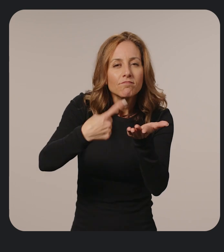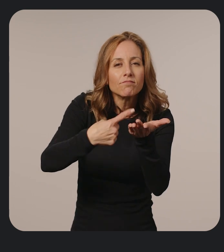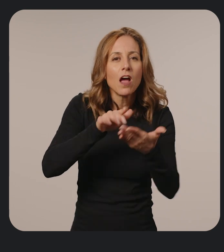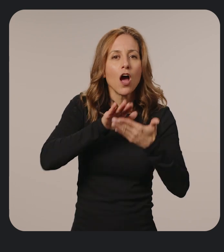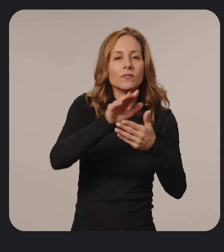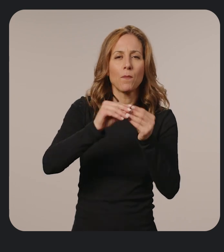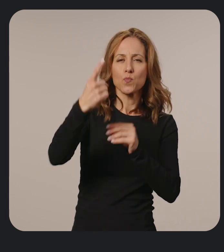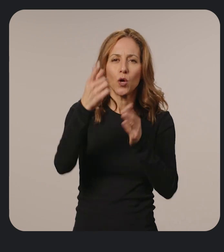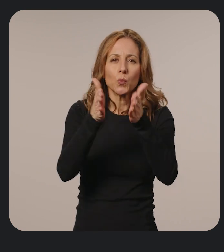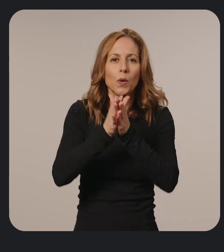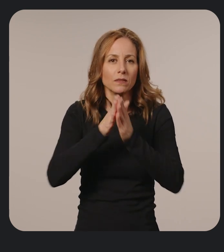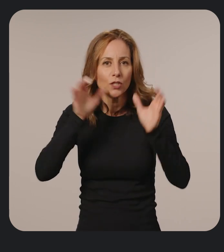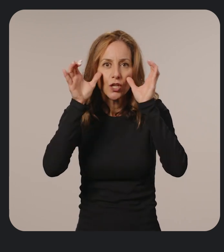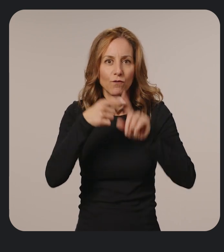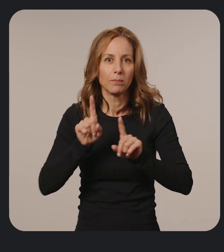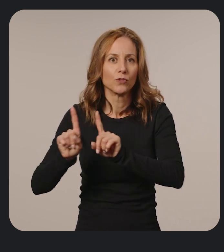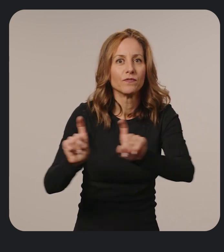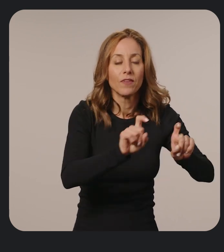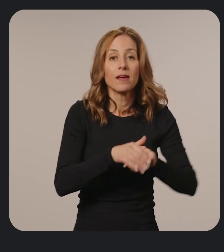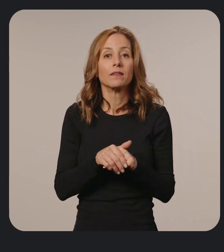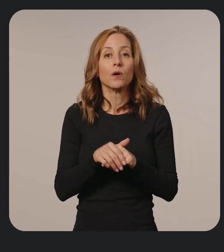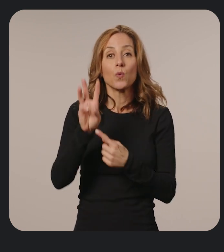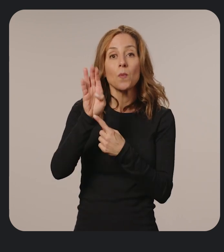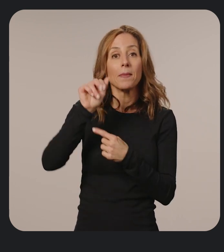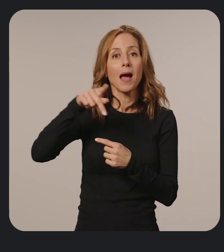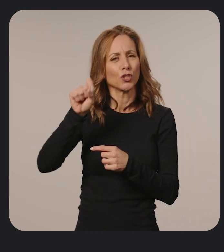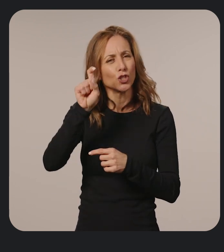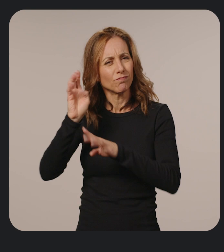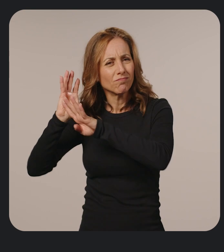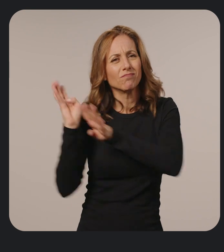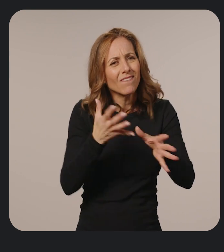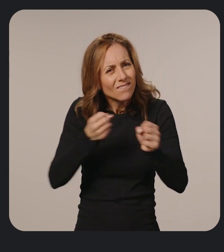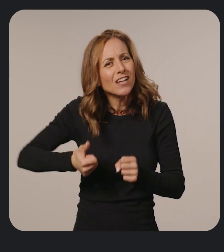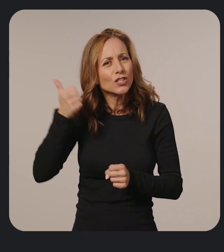First up, we work on addressing the number one request we heard in the Flutter survey--